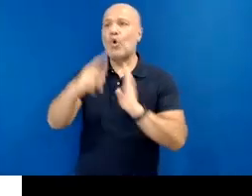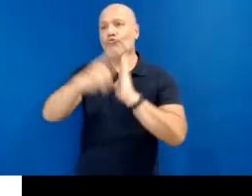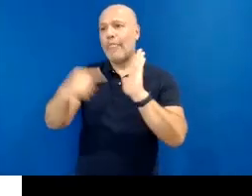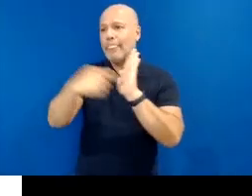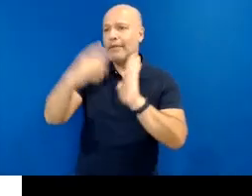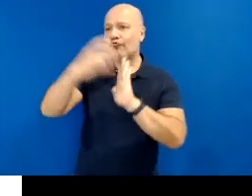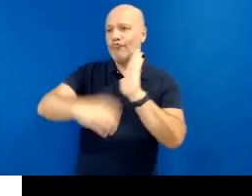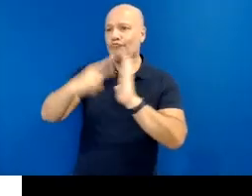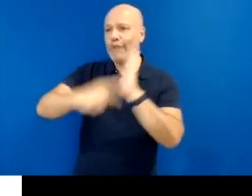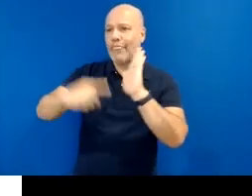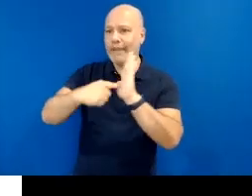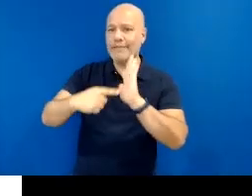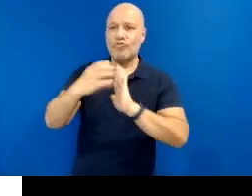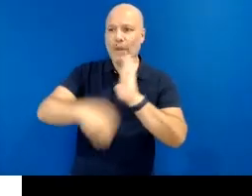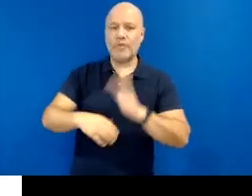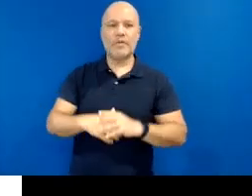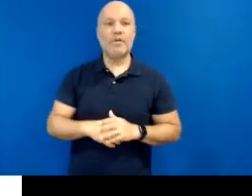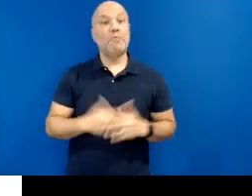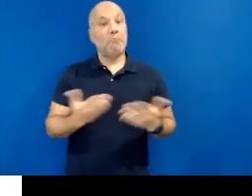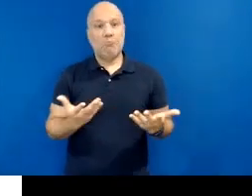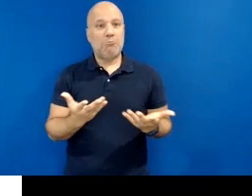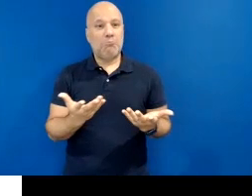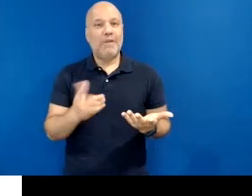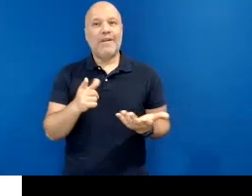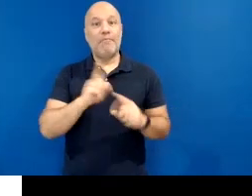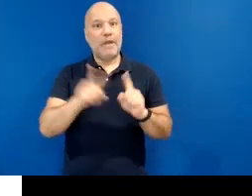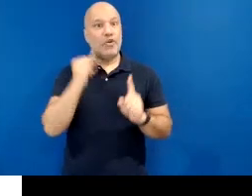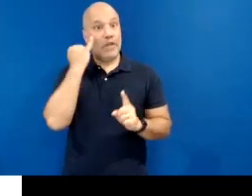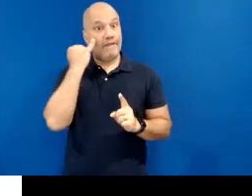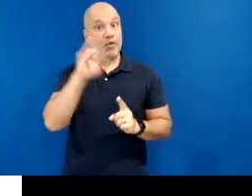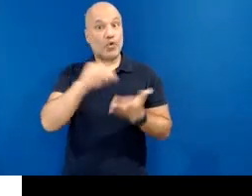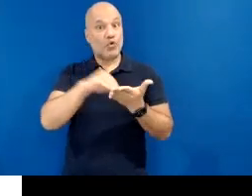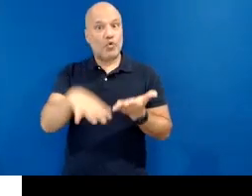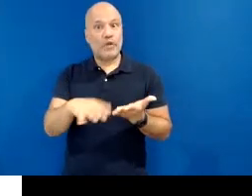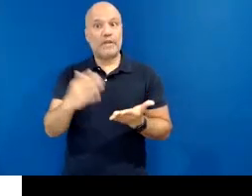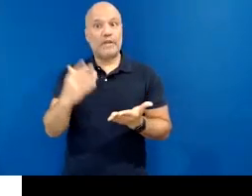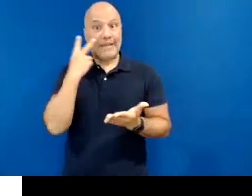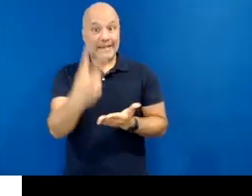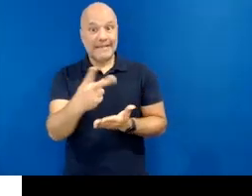your students will know that, they will appreciate that, they understand because they will get